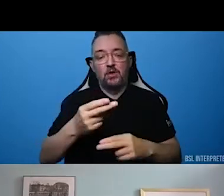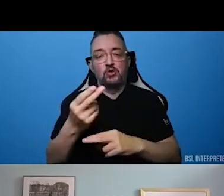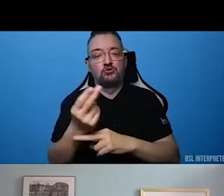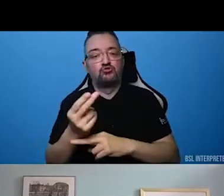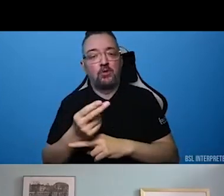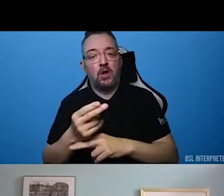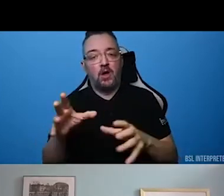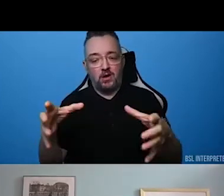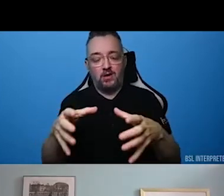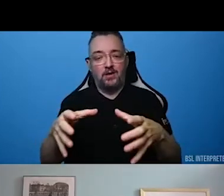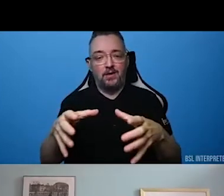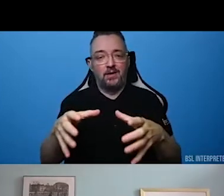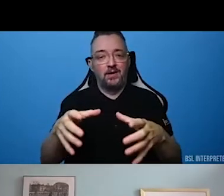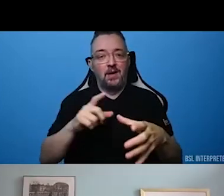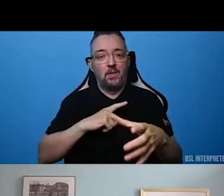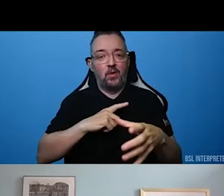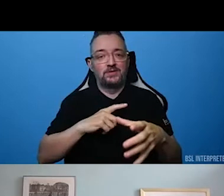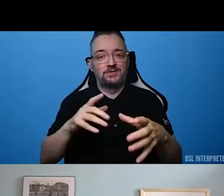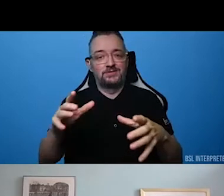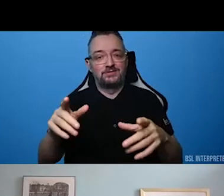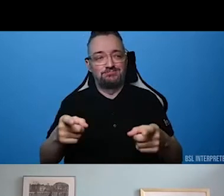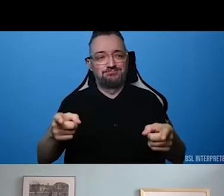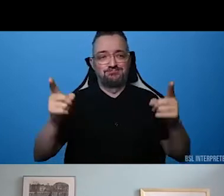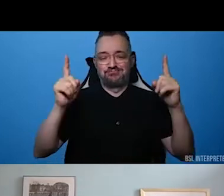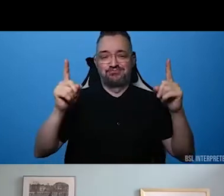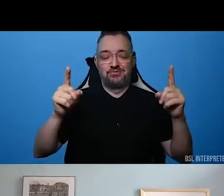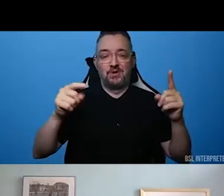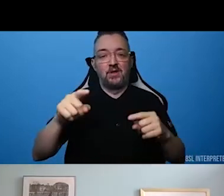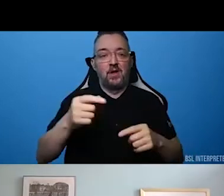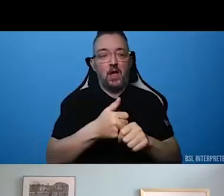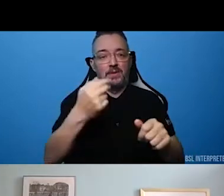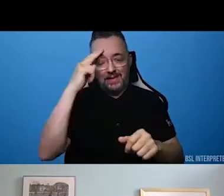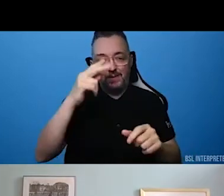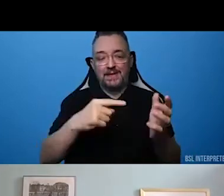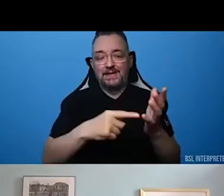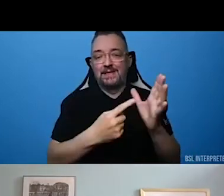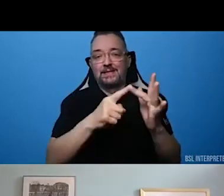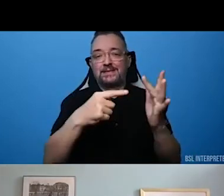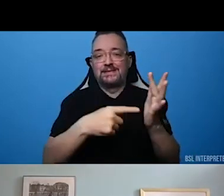due to its domination of the sugar trade which is where we find companies like Tate and Lyle.